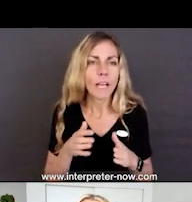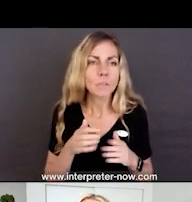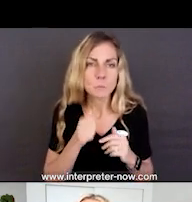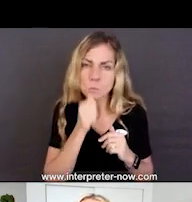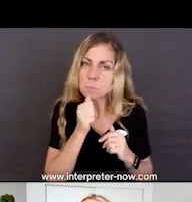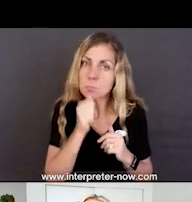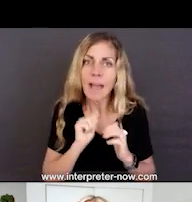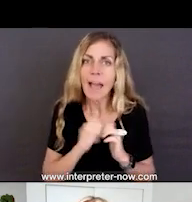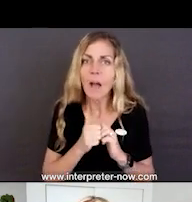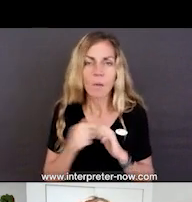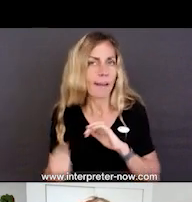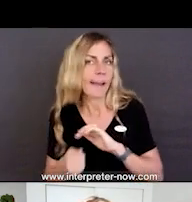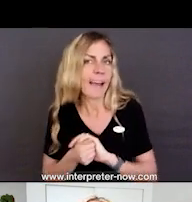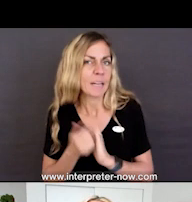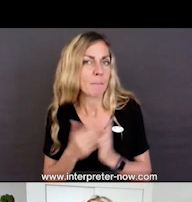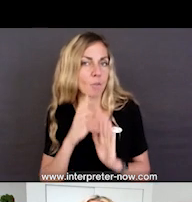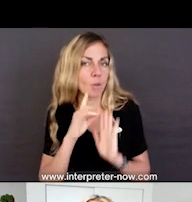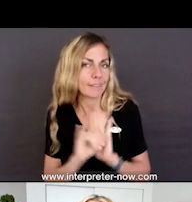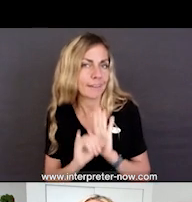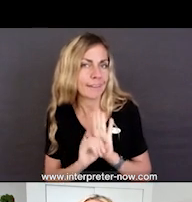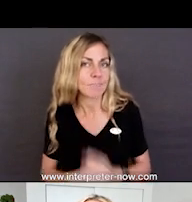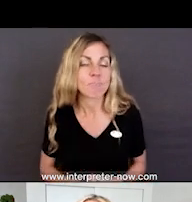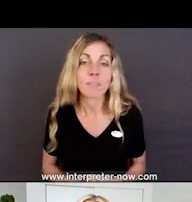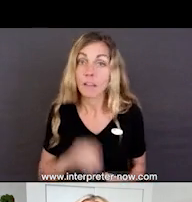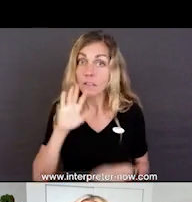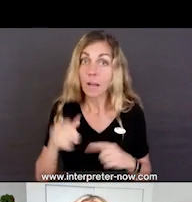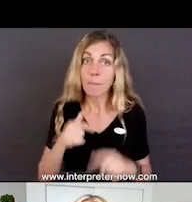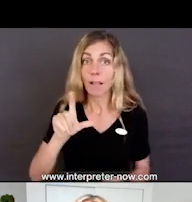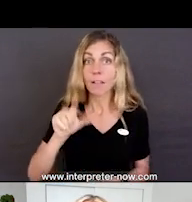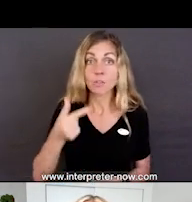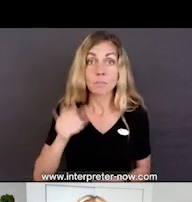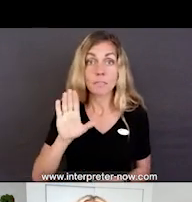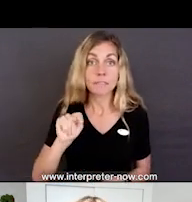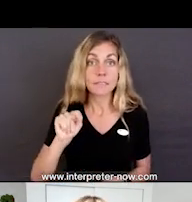You might find a way to cope by covering a piece of your identity, for example.